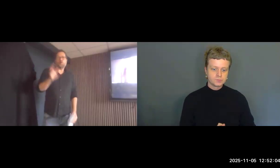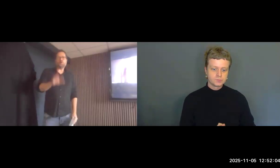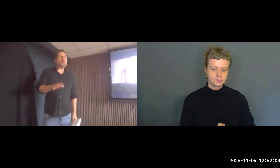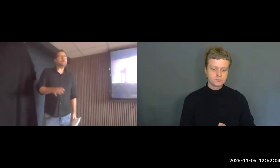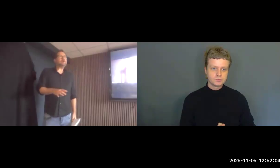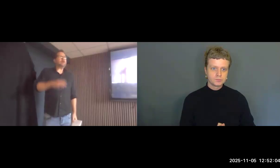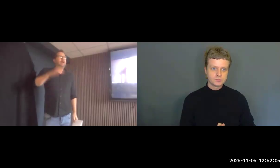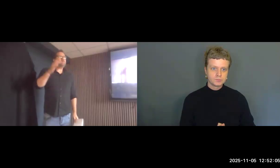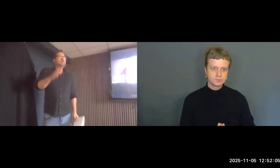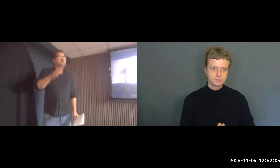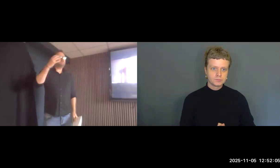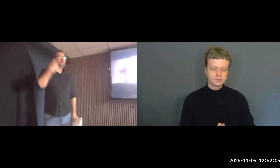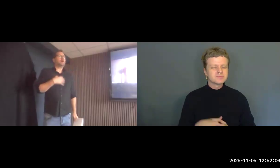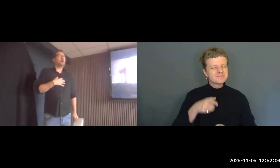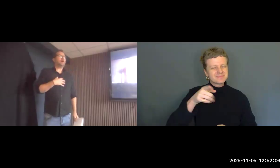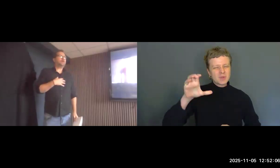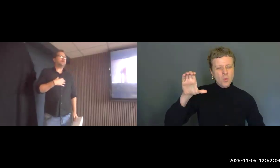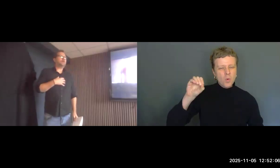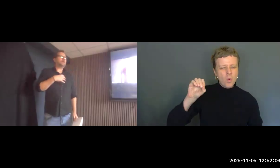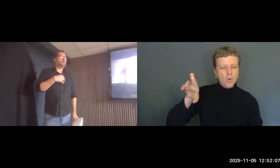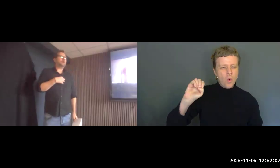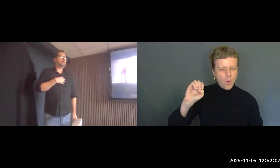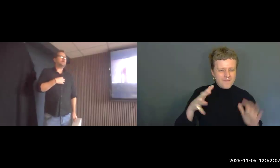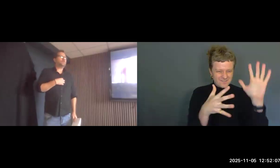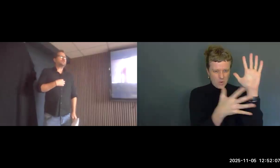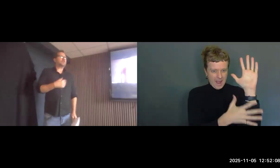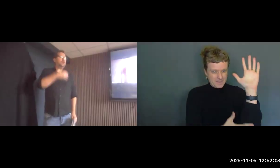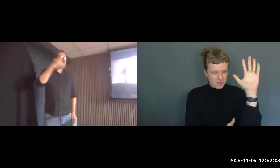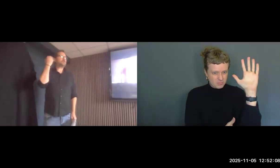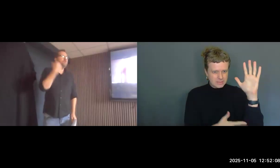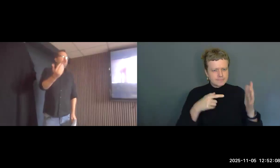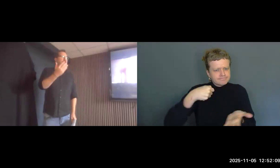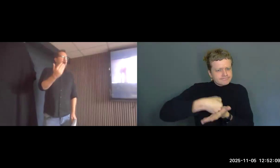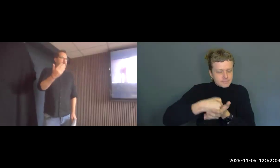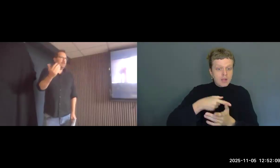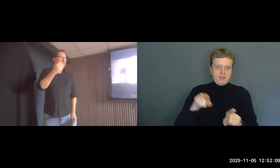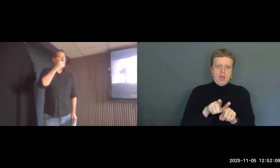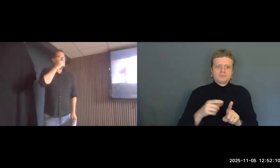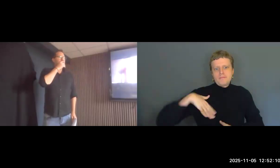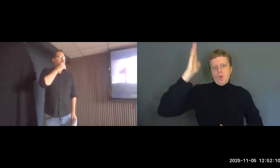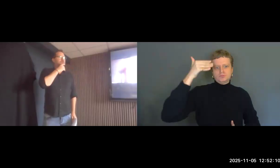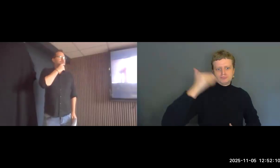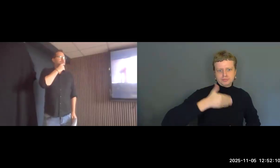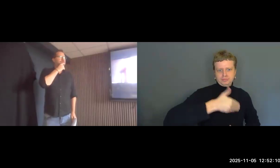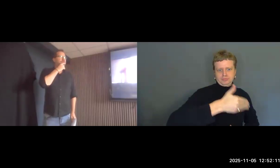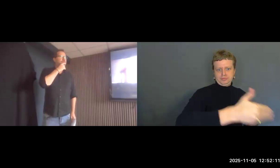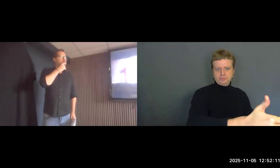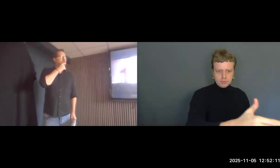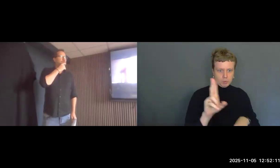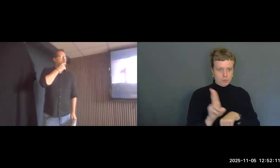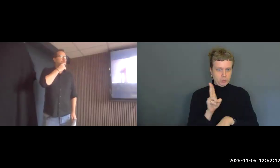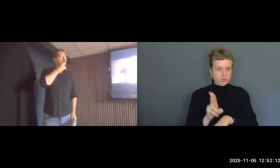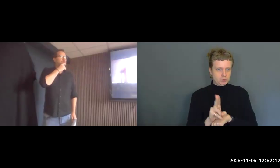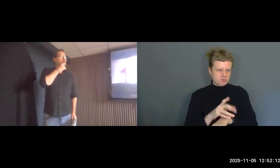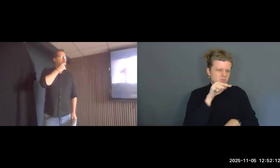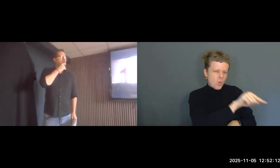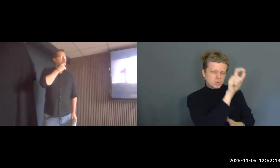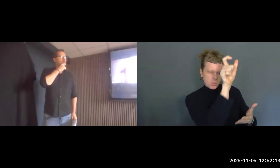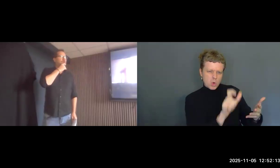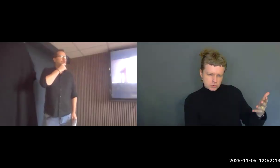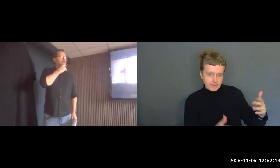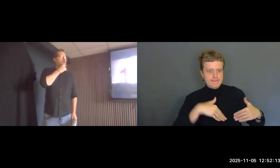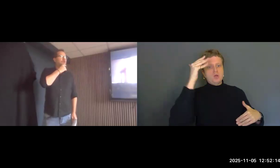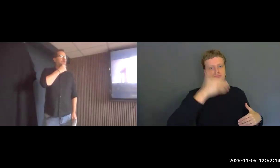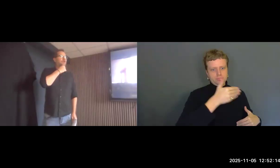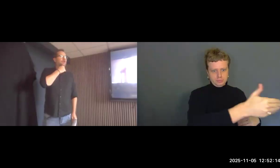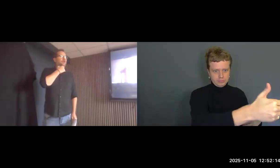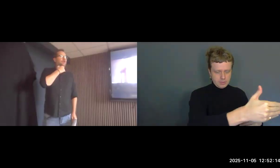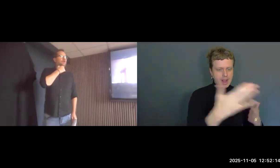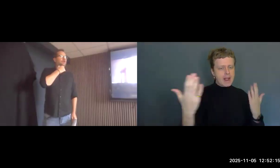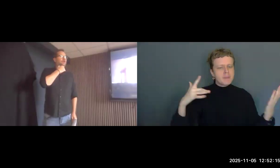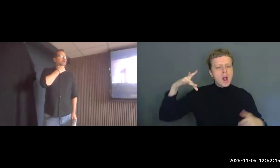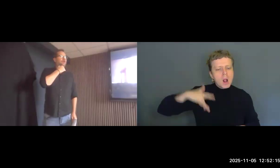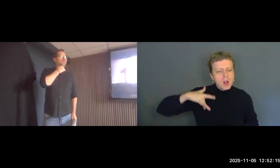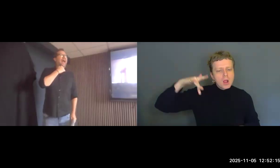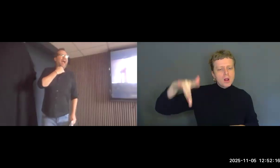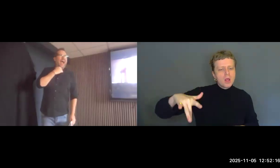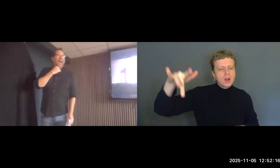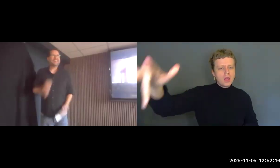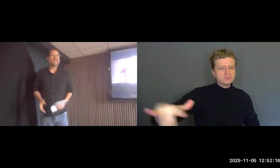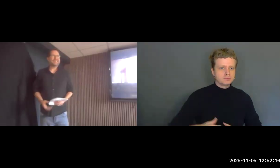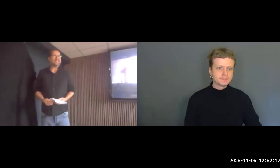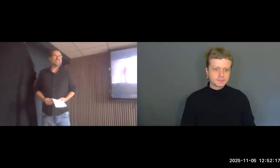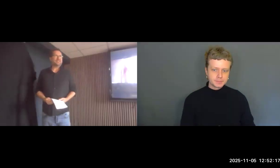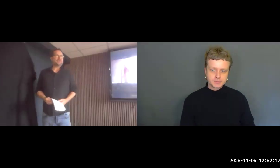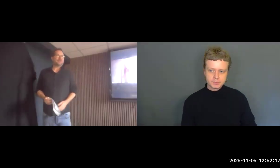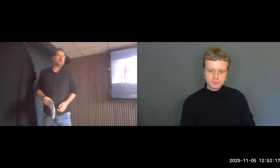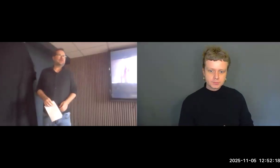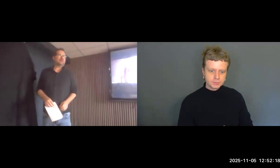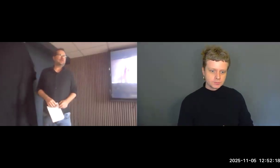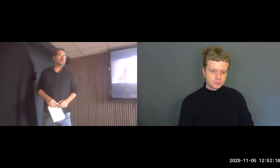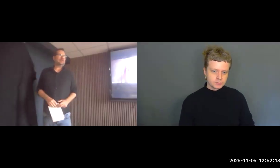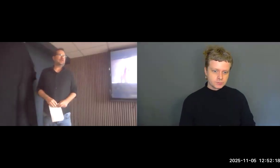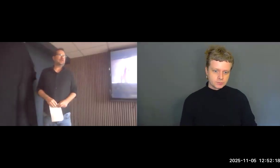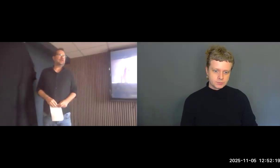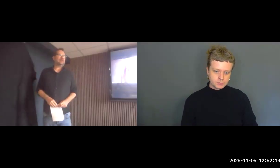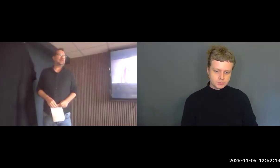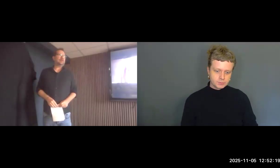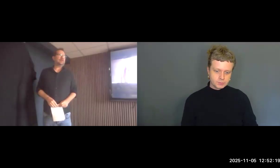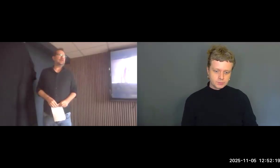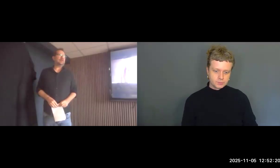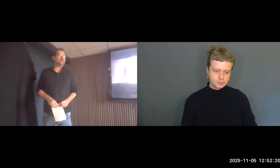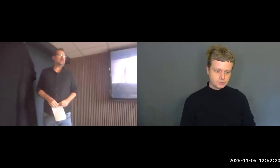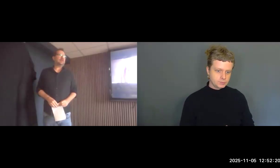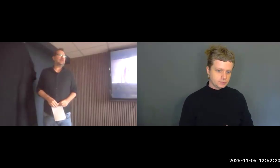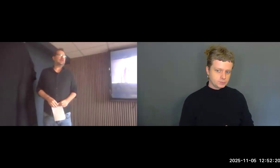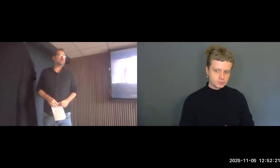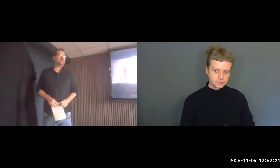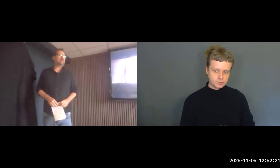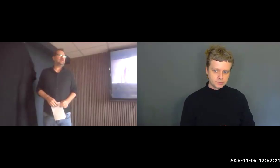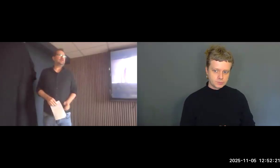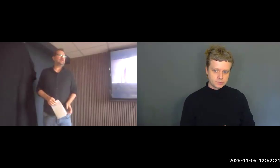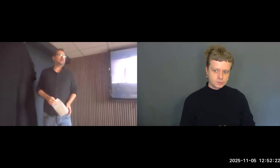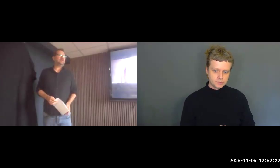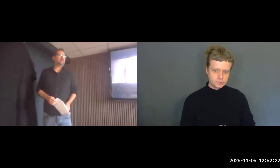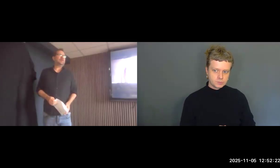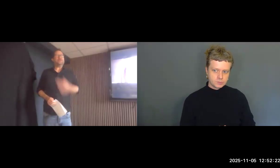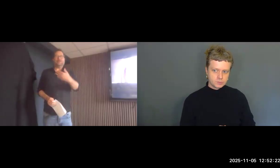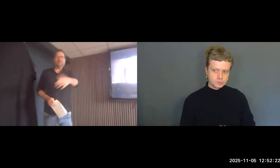Core vocabulary, I mean the words that are used most often in a language.